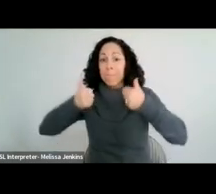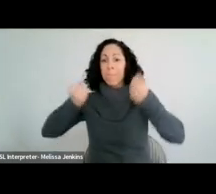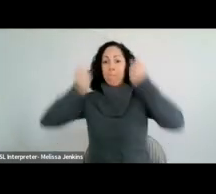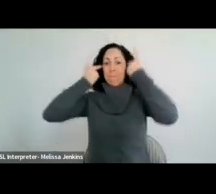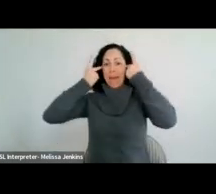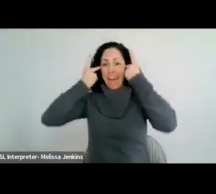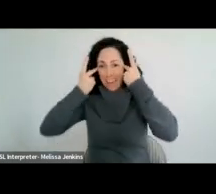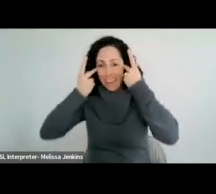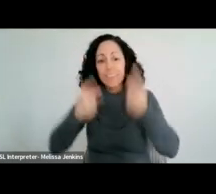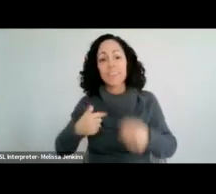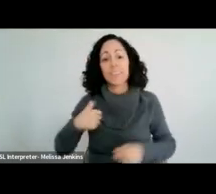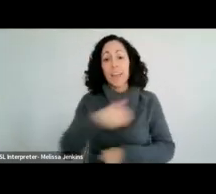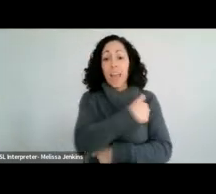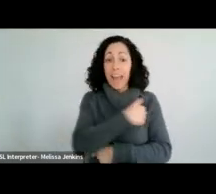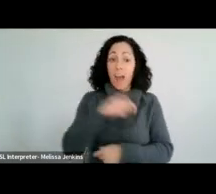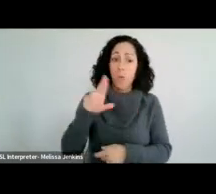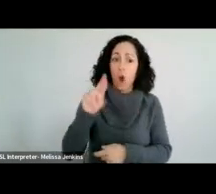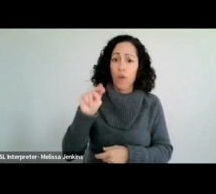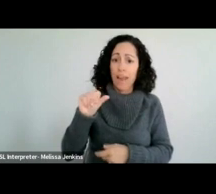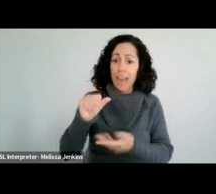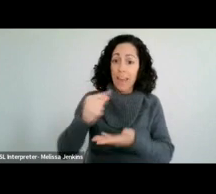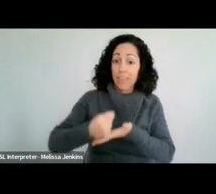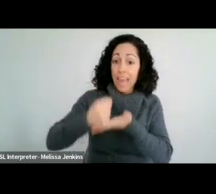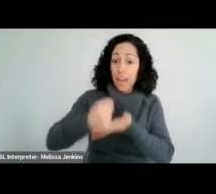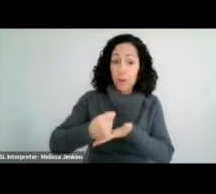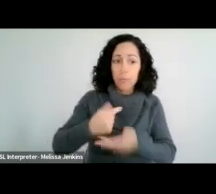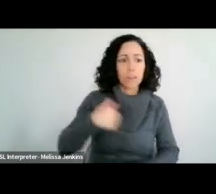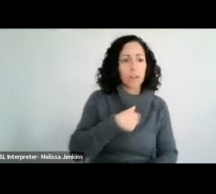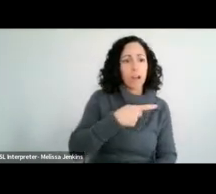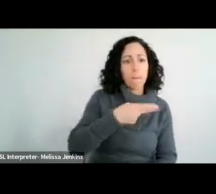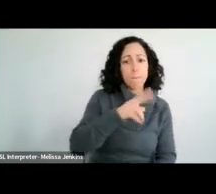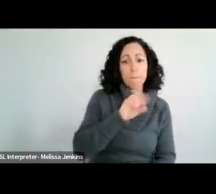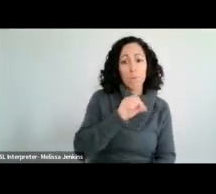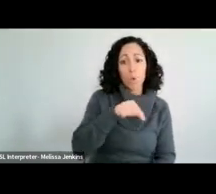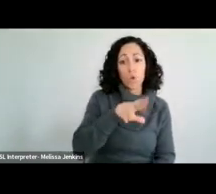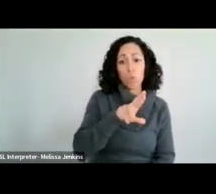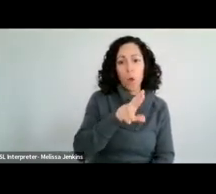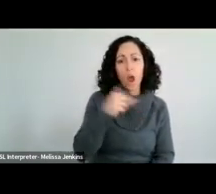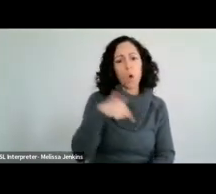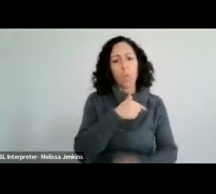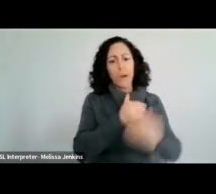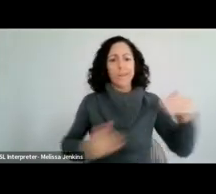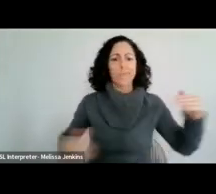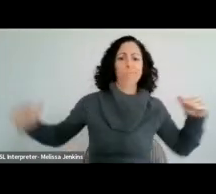ProQR is at the forefront of delivering targeted therapies for people with